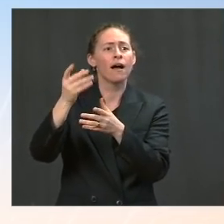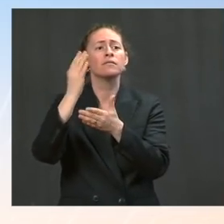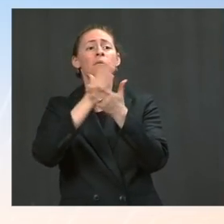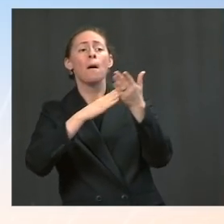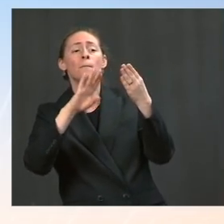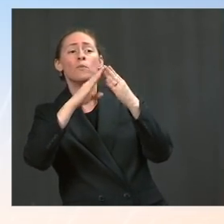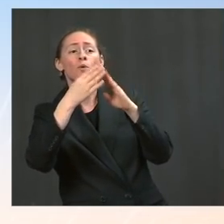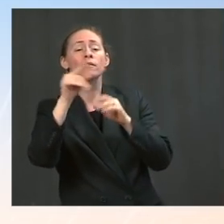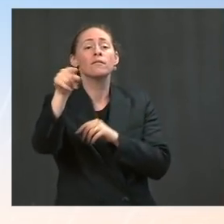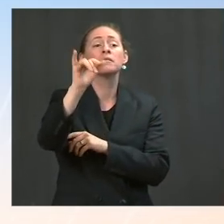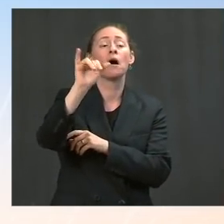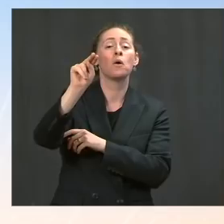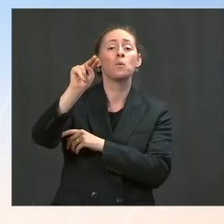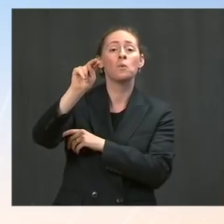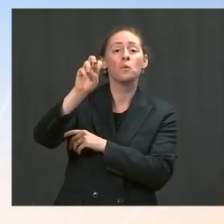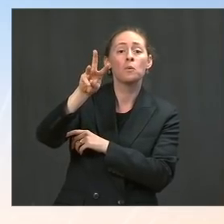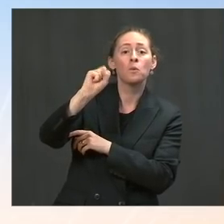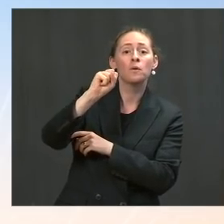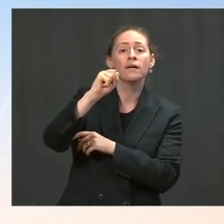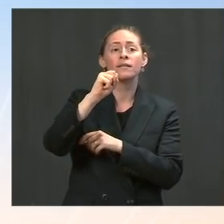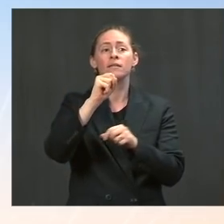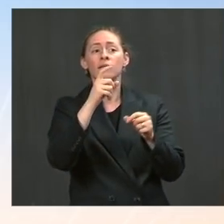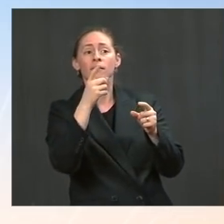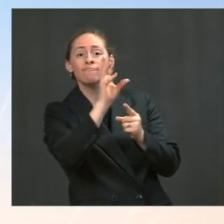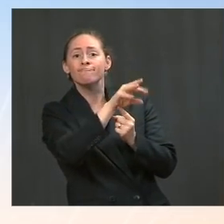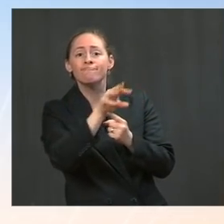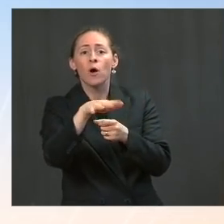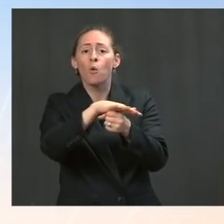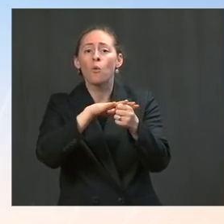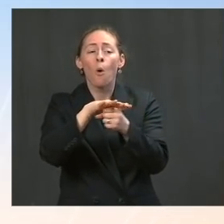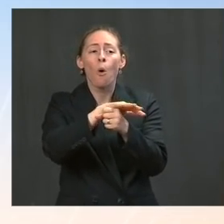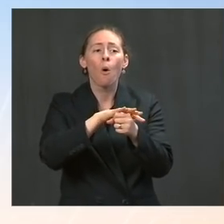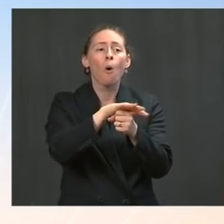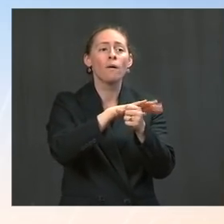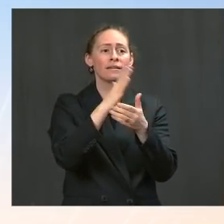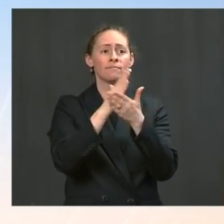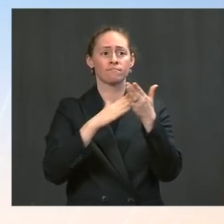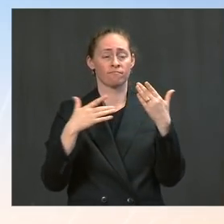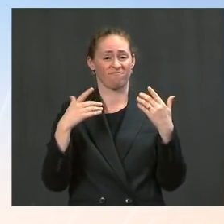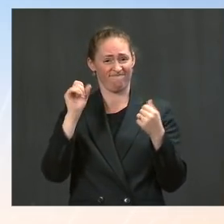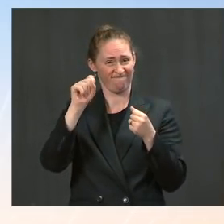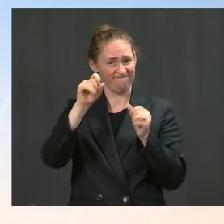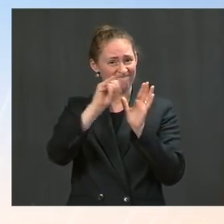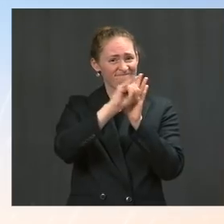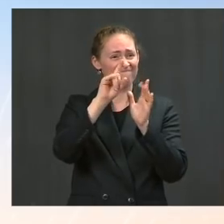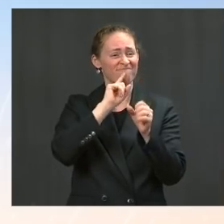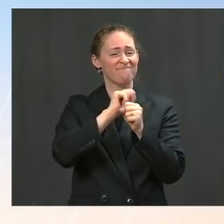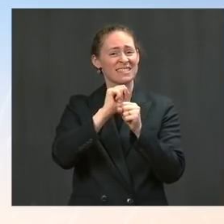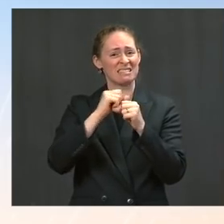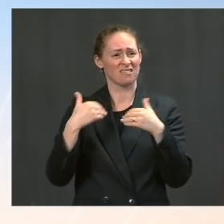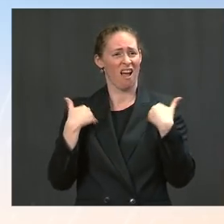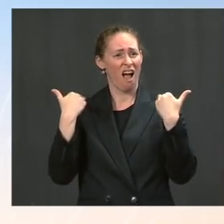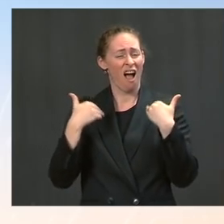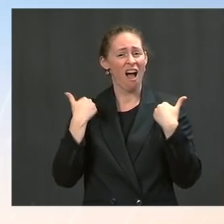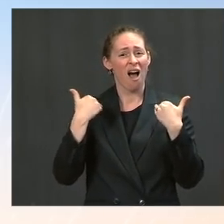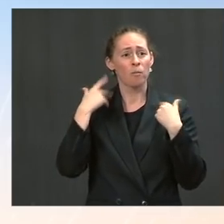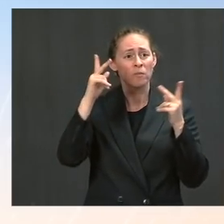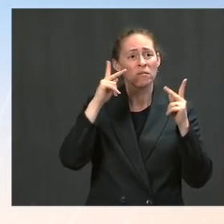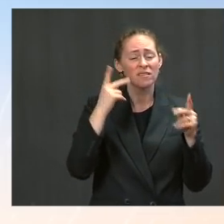are covering young people, unfortunately, who are getting sick -- some being put on ventilators. I don't know -- I can't tell you from data